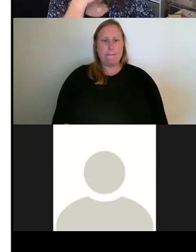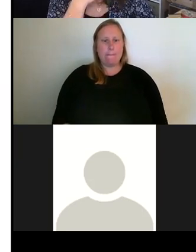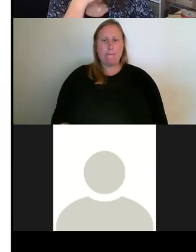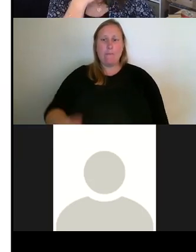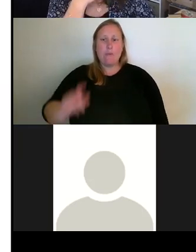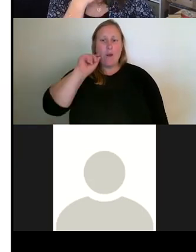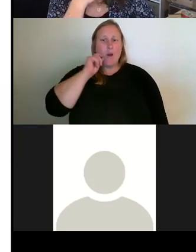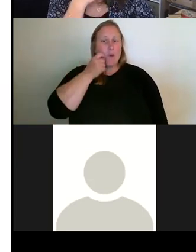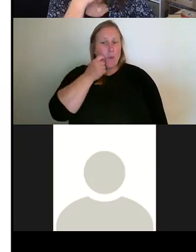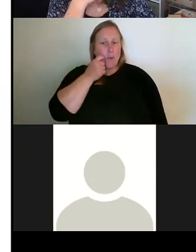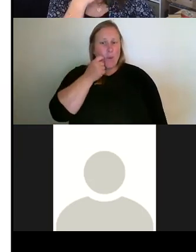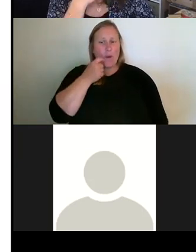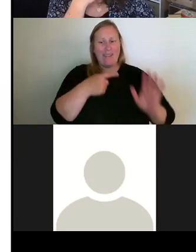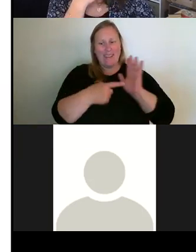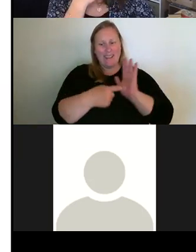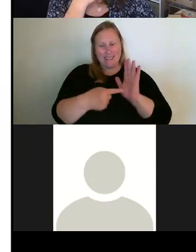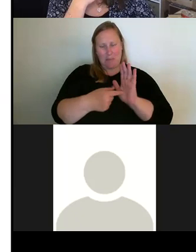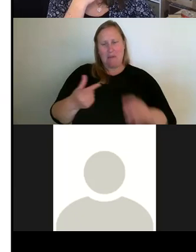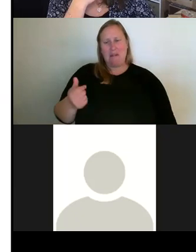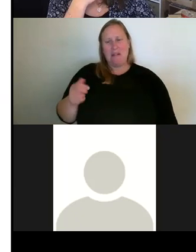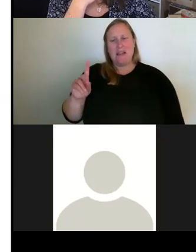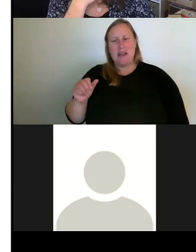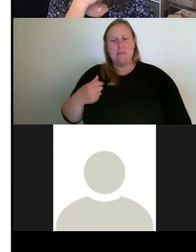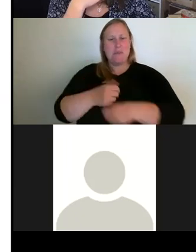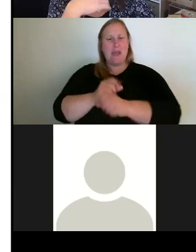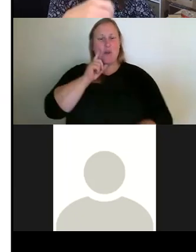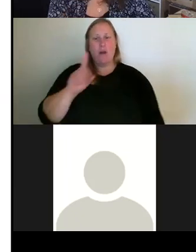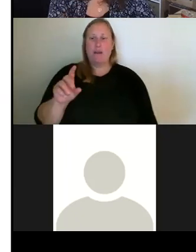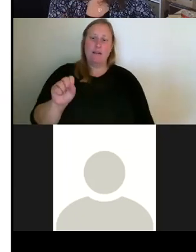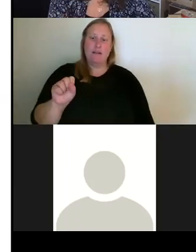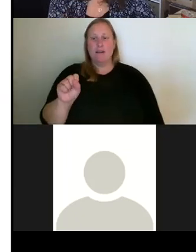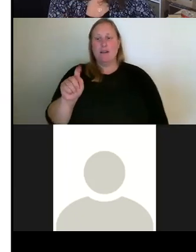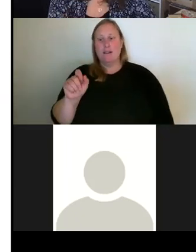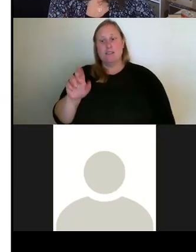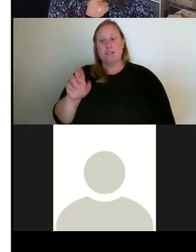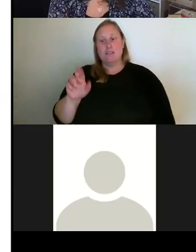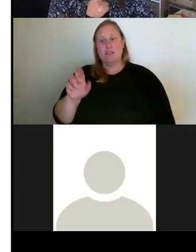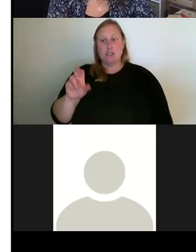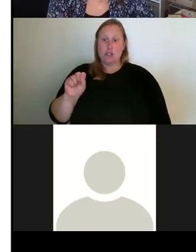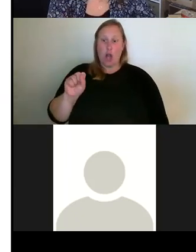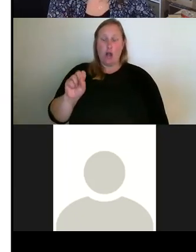example Glenda made for us of Star Wars day, which everybody knows: May the force be with you.